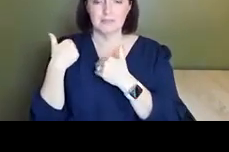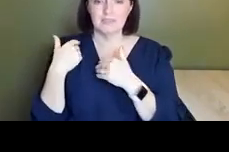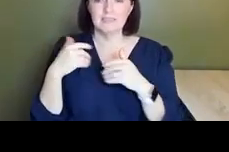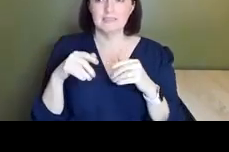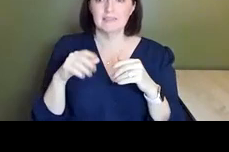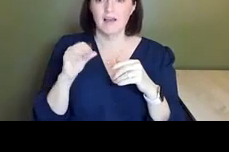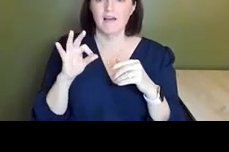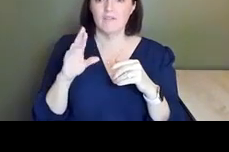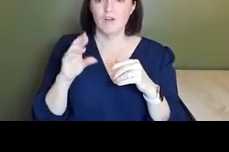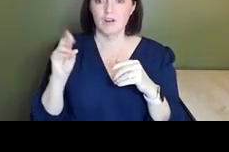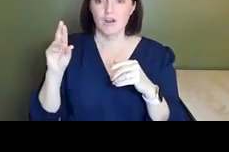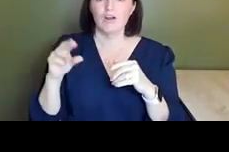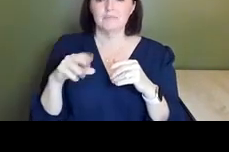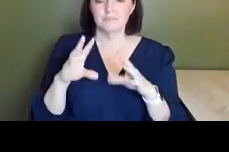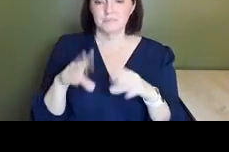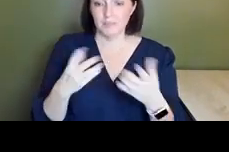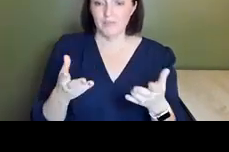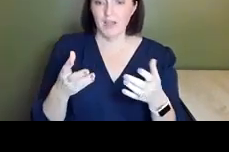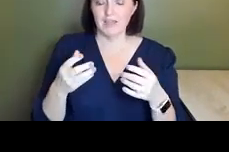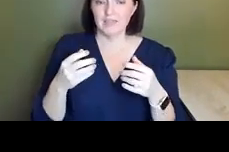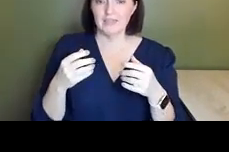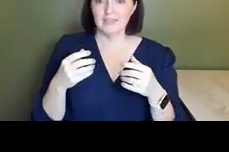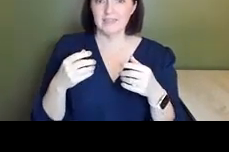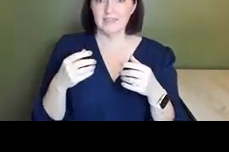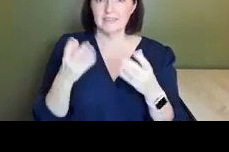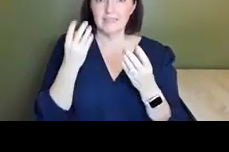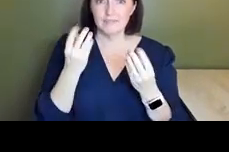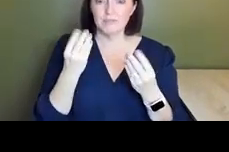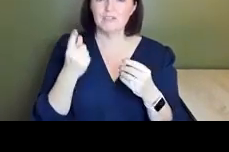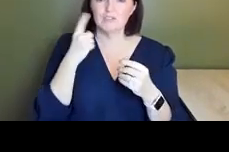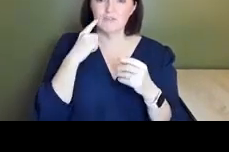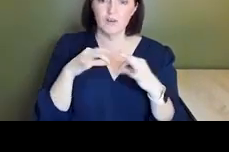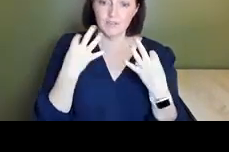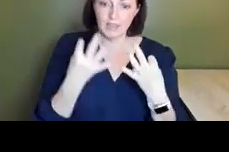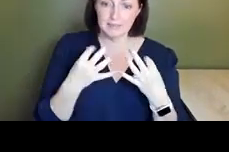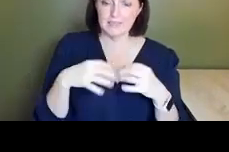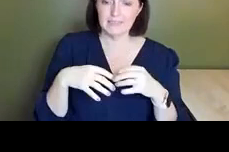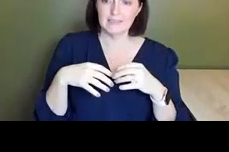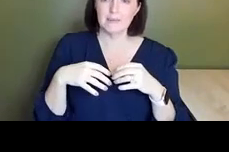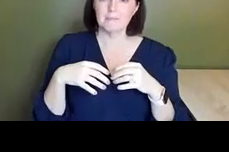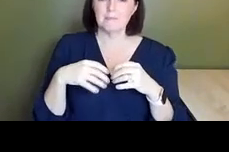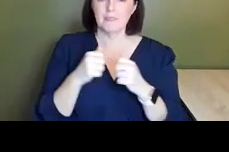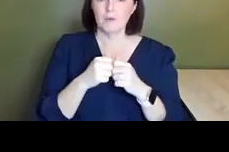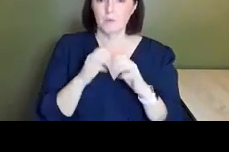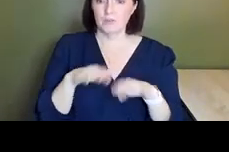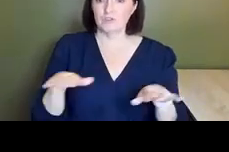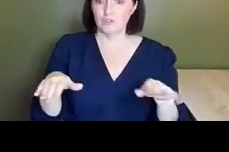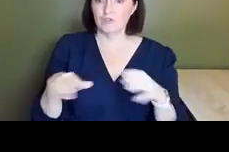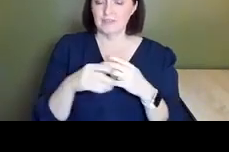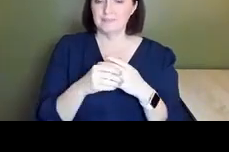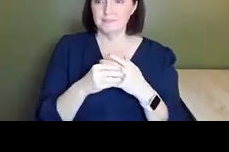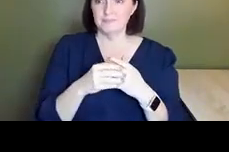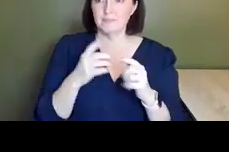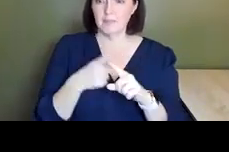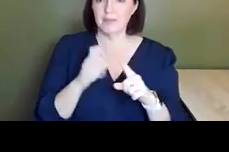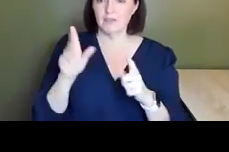R&Rs are providing information for families with children based on their specific needs